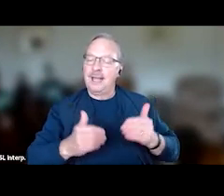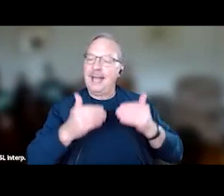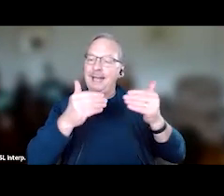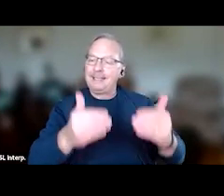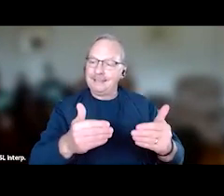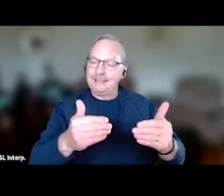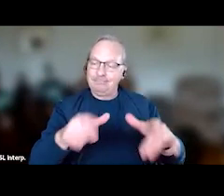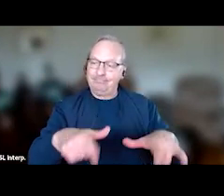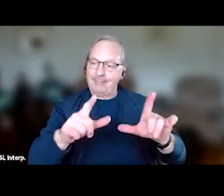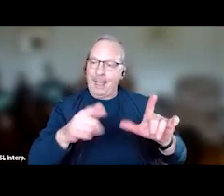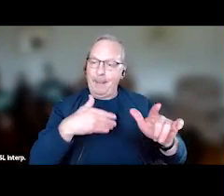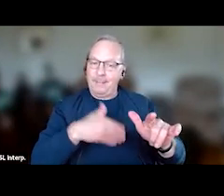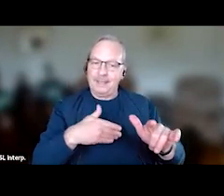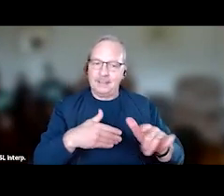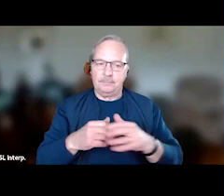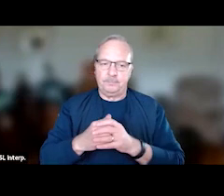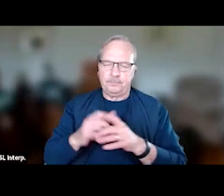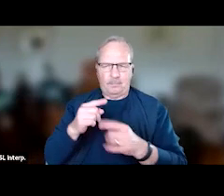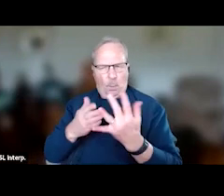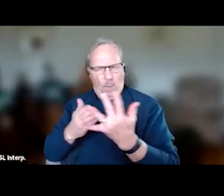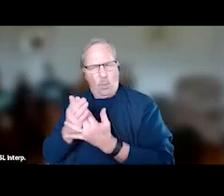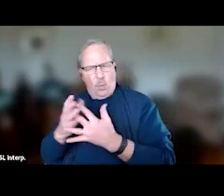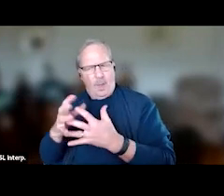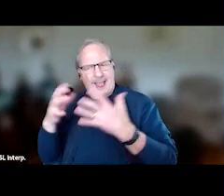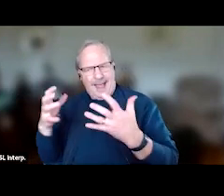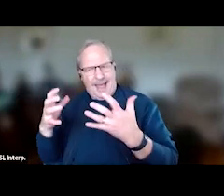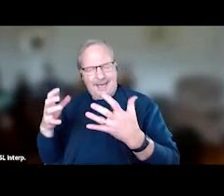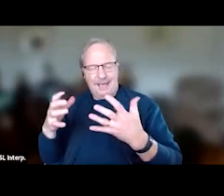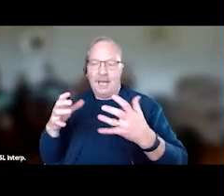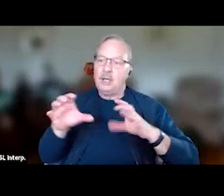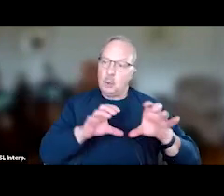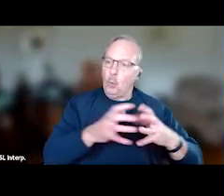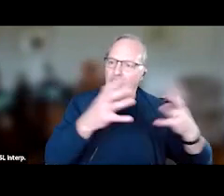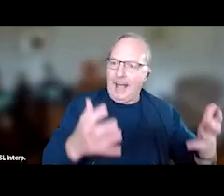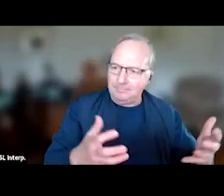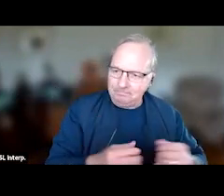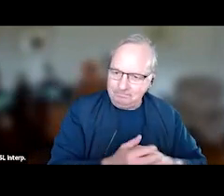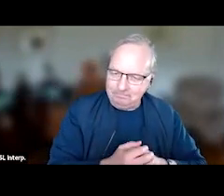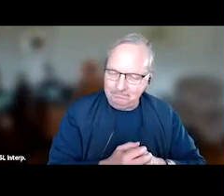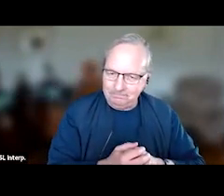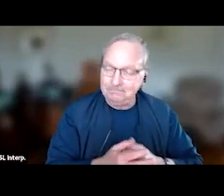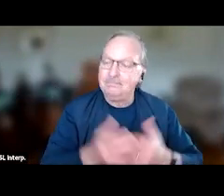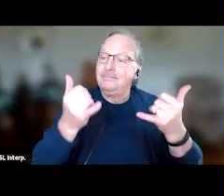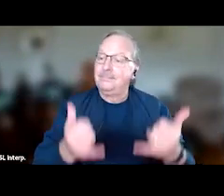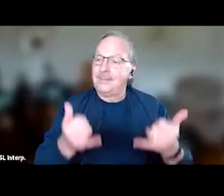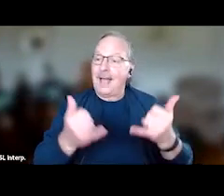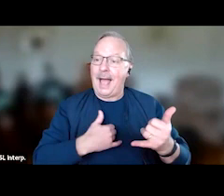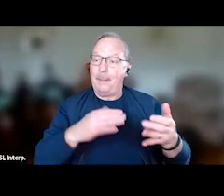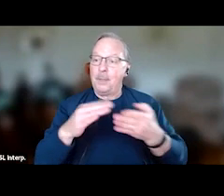I did a lot. I went through a lot to do a lot. Now, I am the community leader.